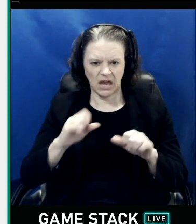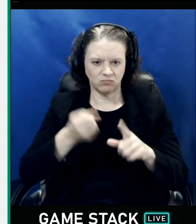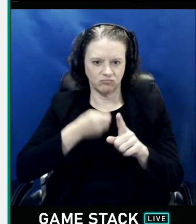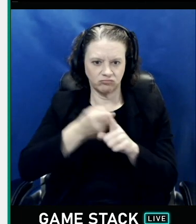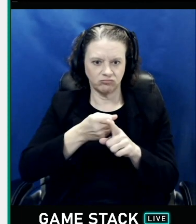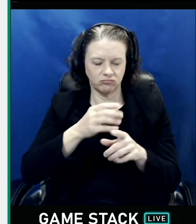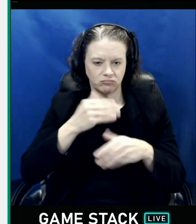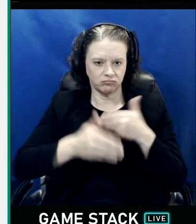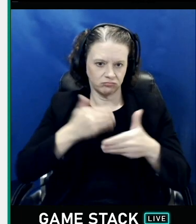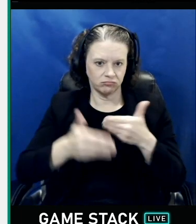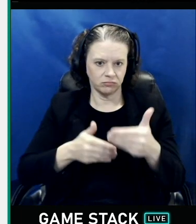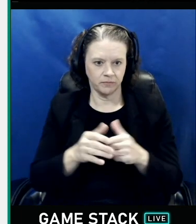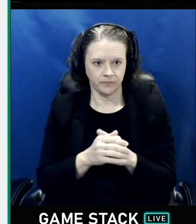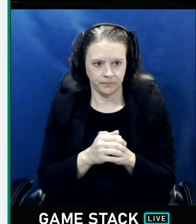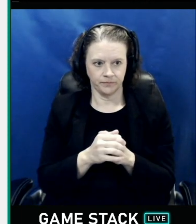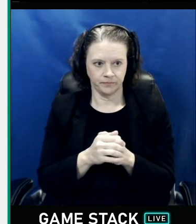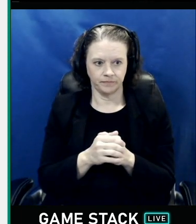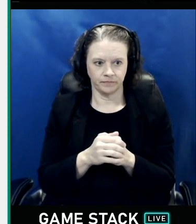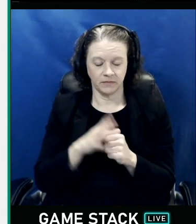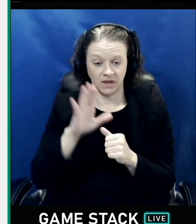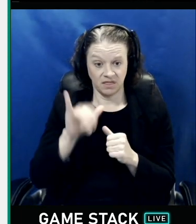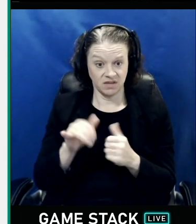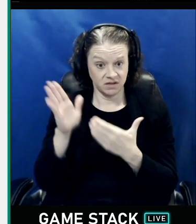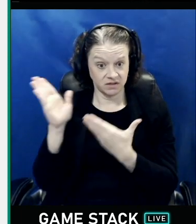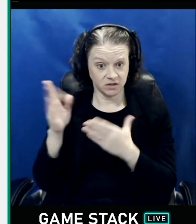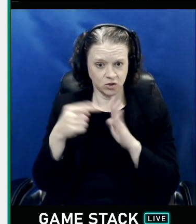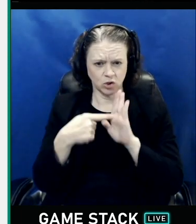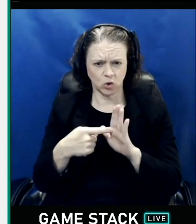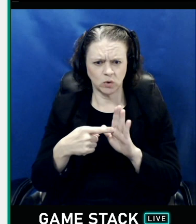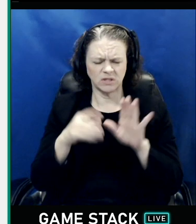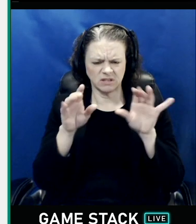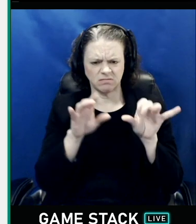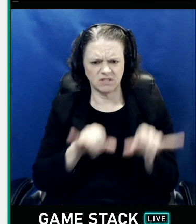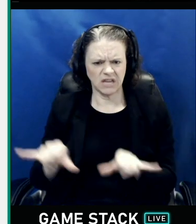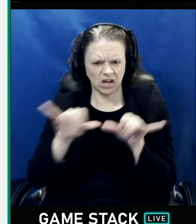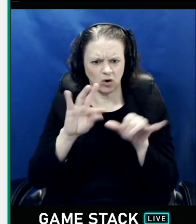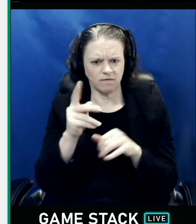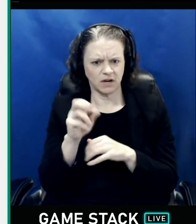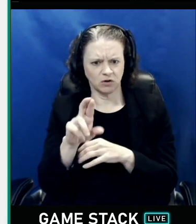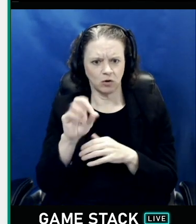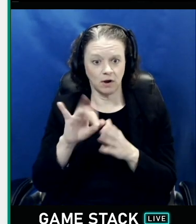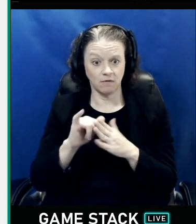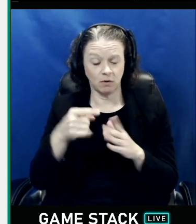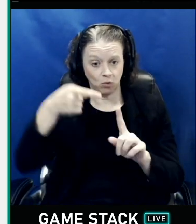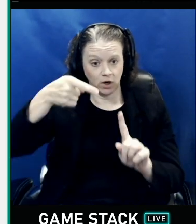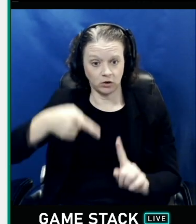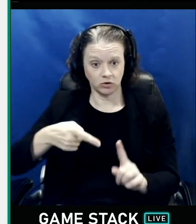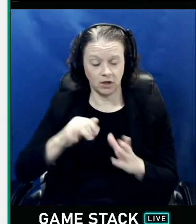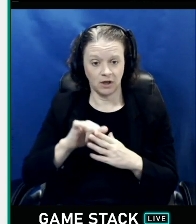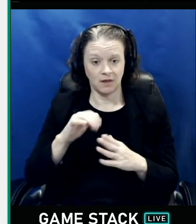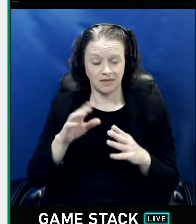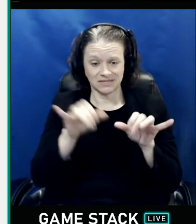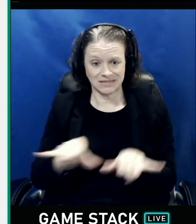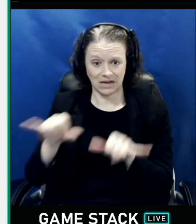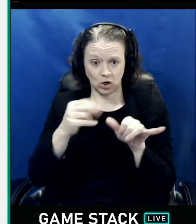The NVidia PhysX KaplaDemo iterates a standard vector of pointers. Consequently, the stream in Stride hardware prefetchers are of little